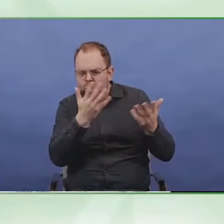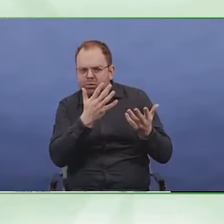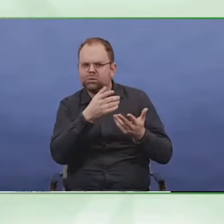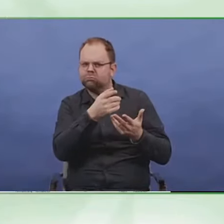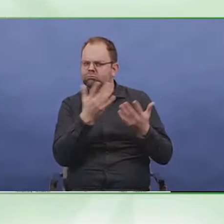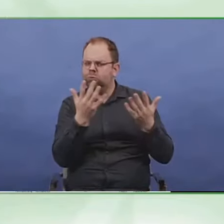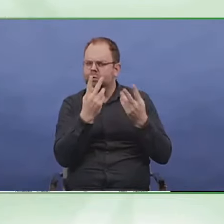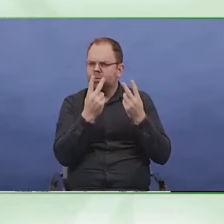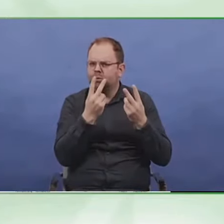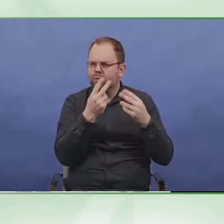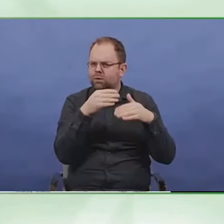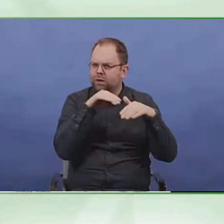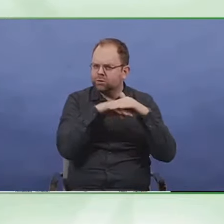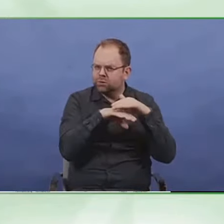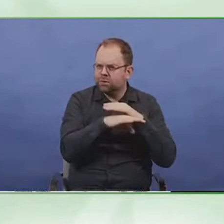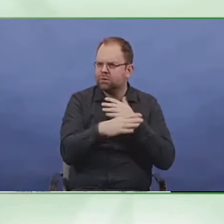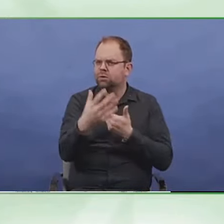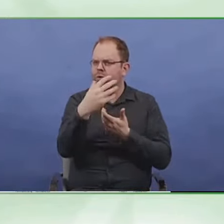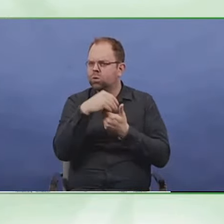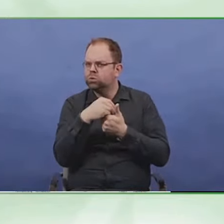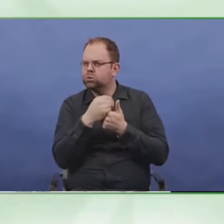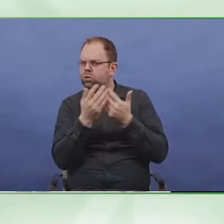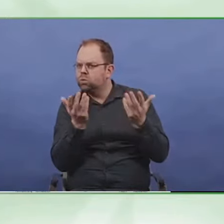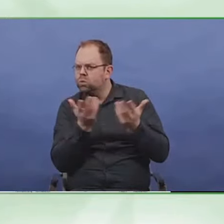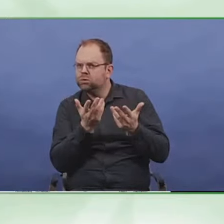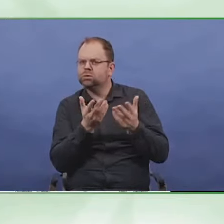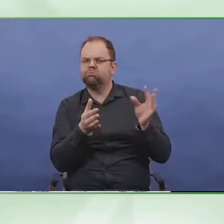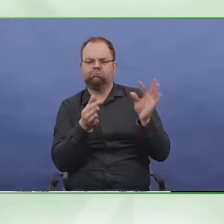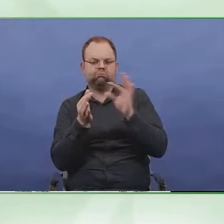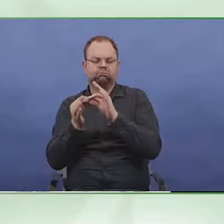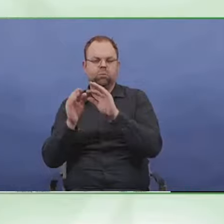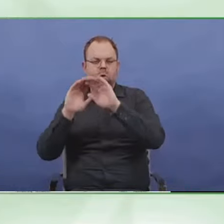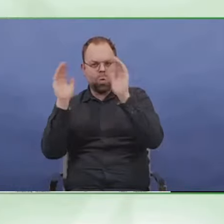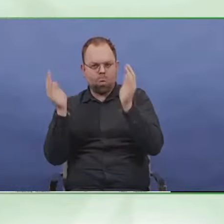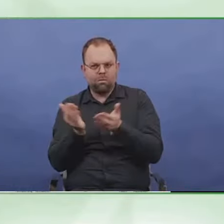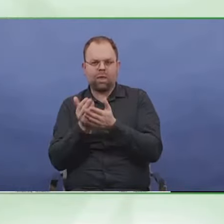I thought if you had so much value to these conversations that I was